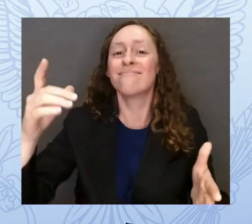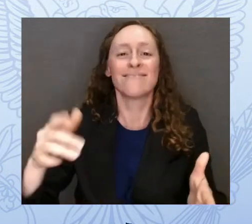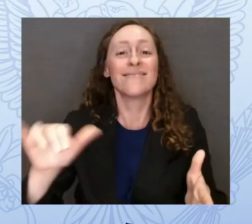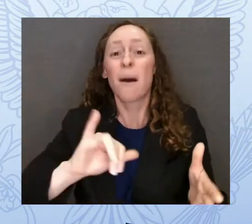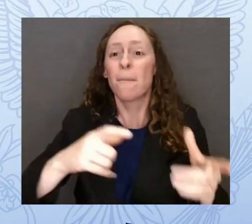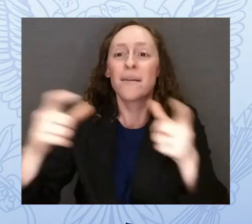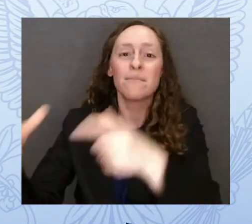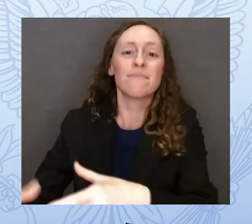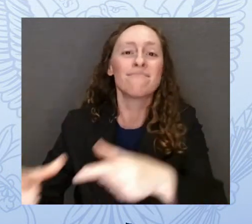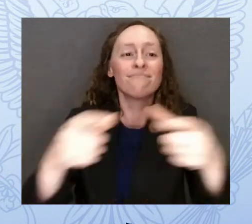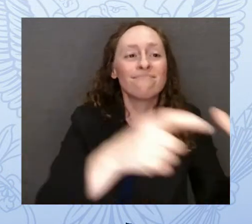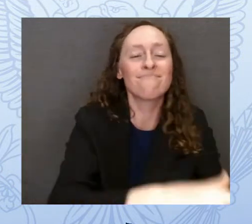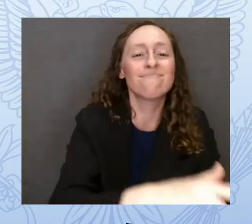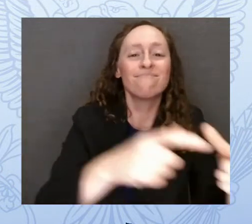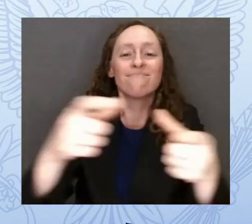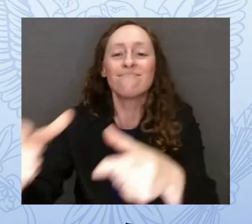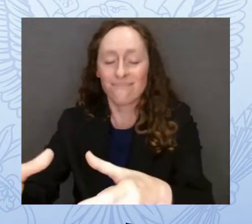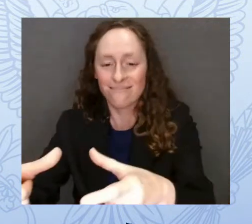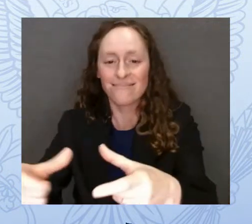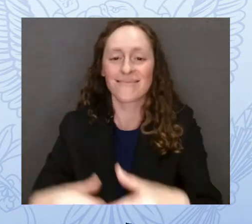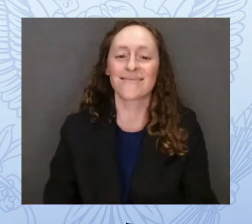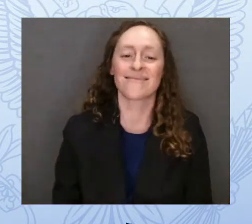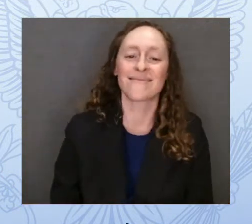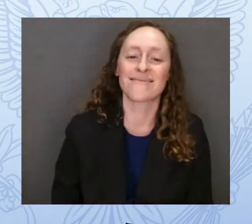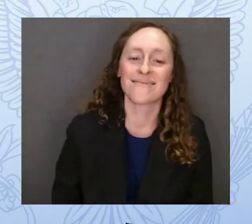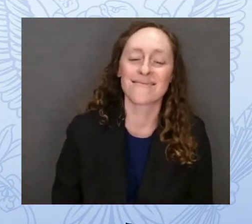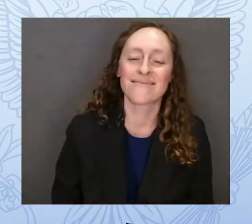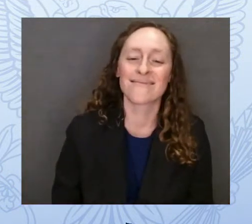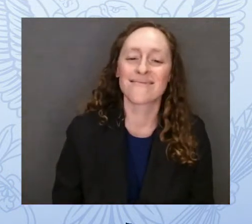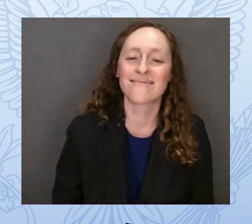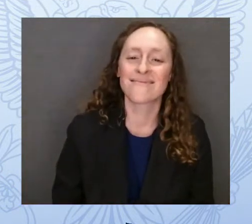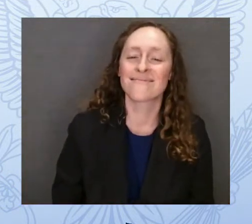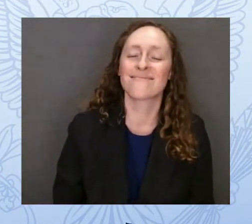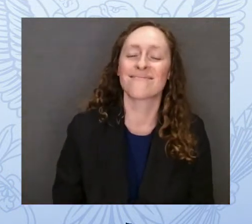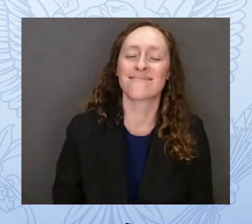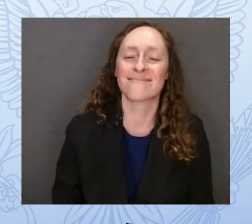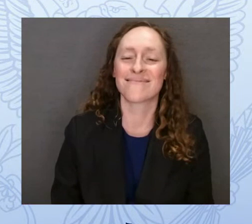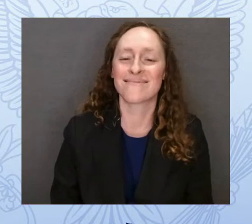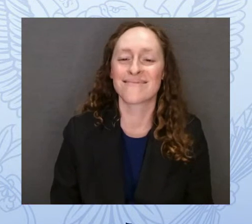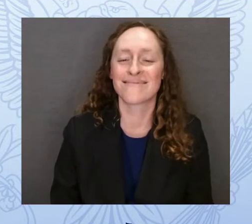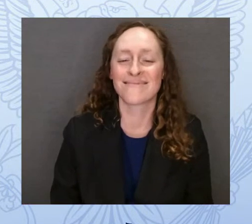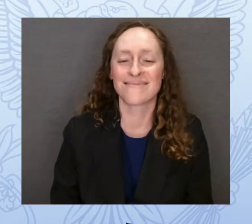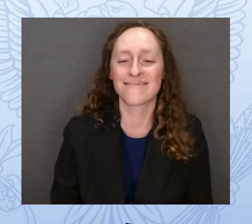but also to our host as blue and green are also two of Dr. Biden's favorite colors.